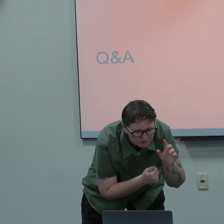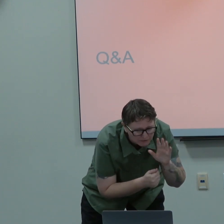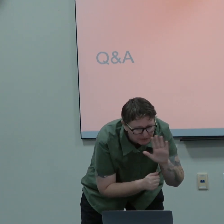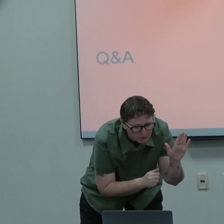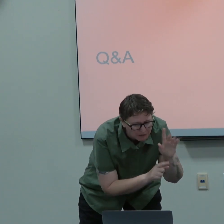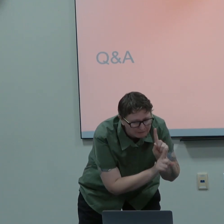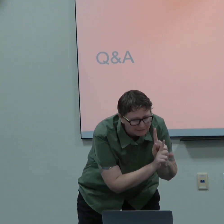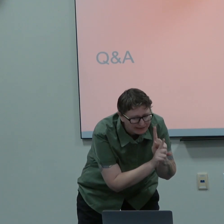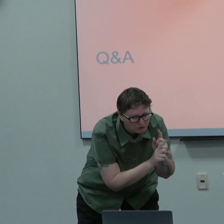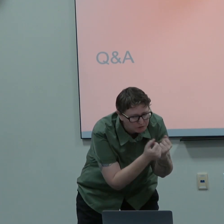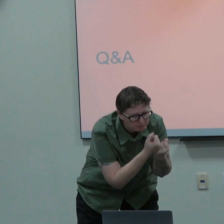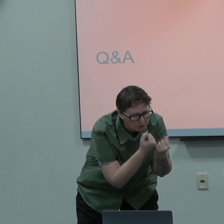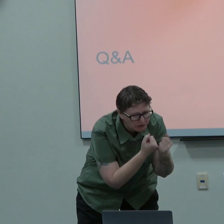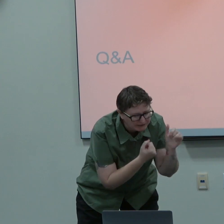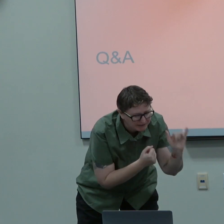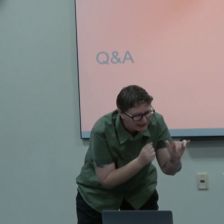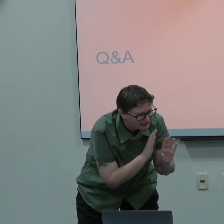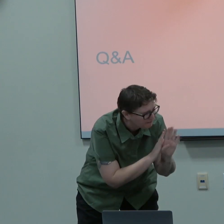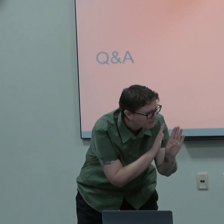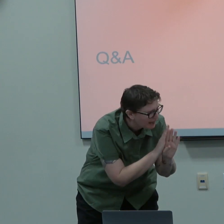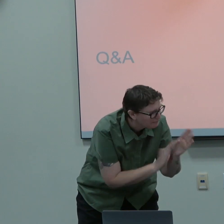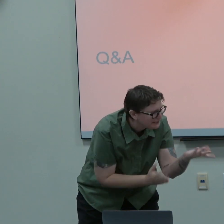and how your mentors supported your development.